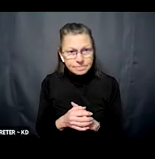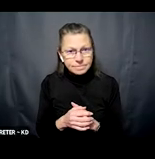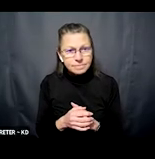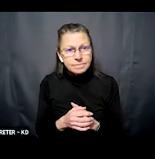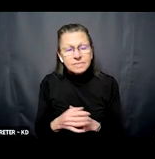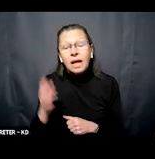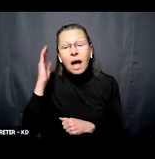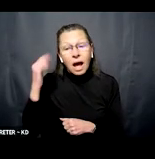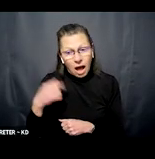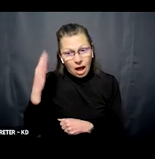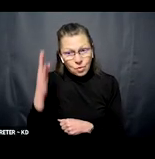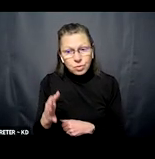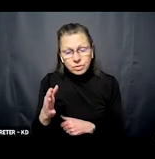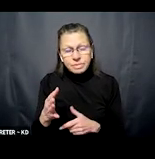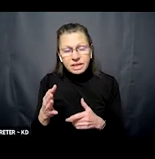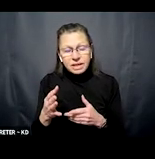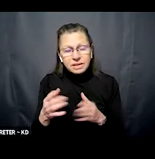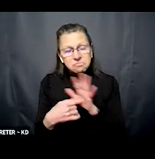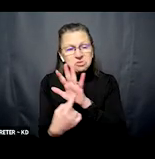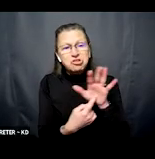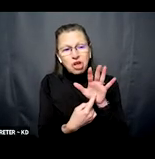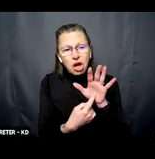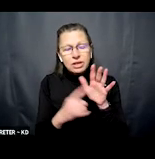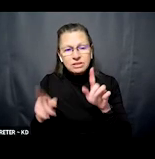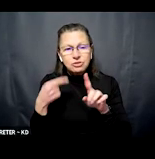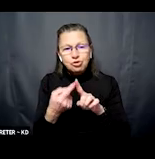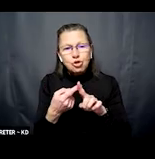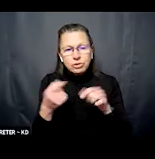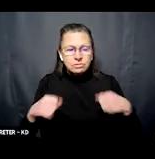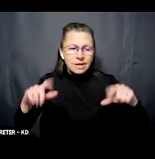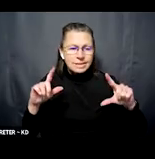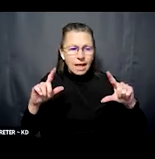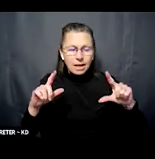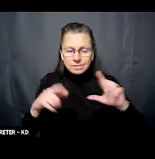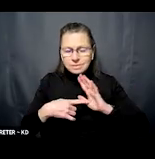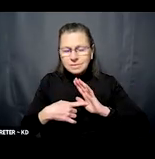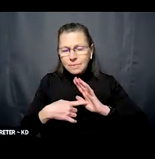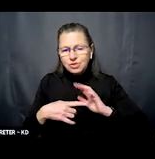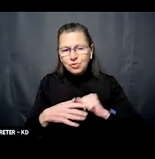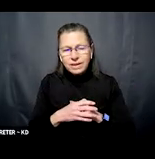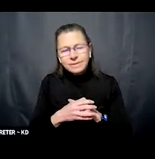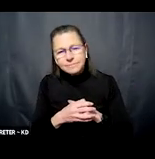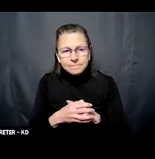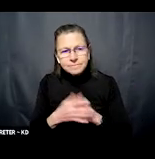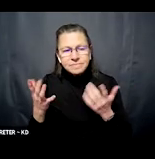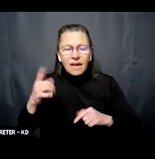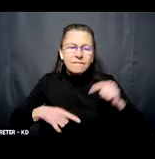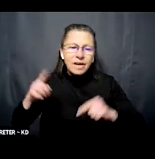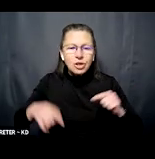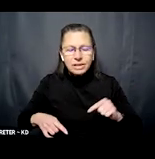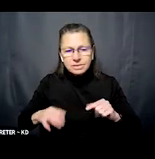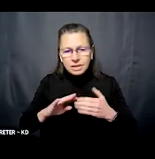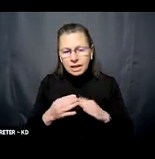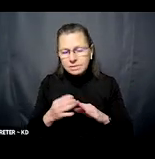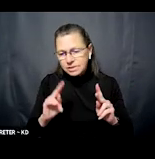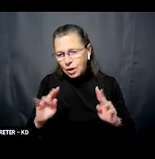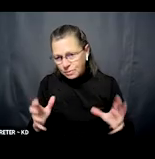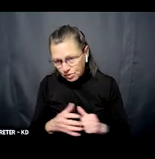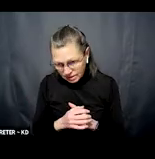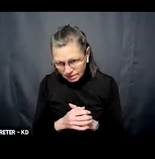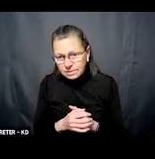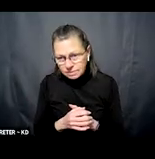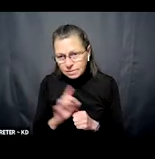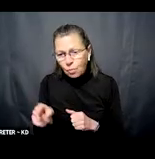be sharing certain slides demonstrating various communities. One of the core communities that